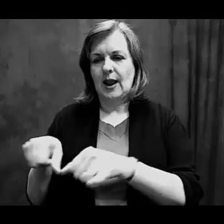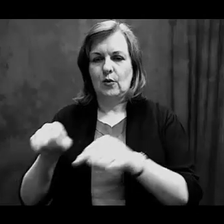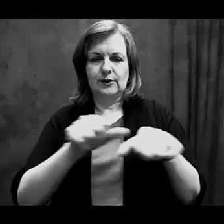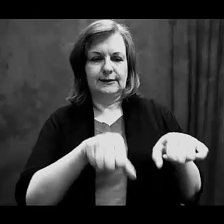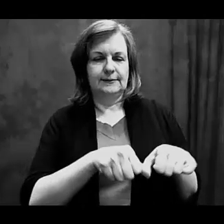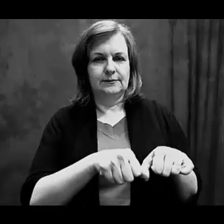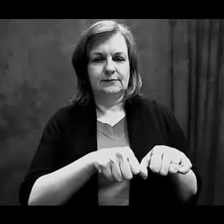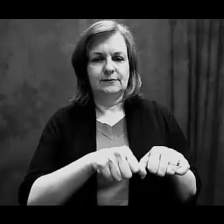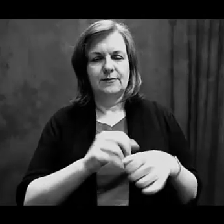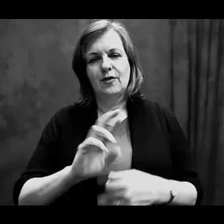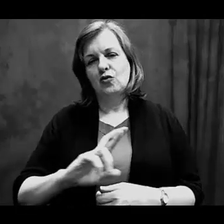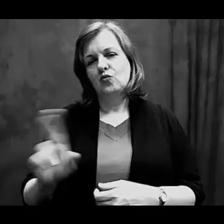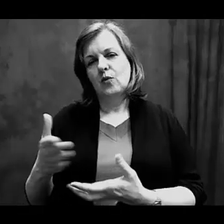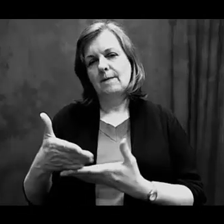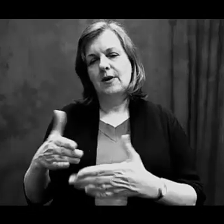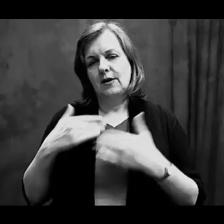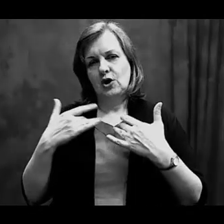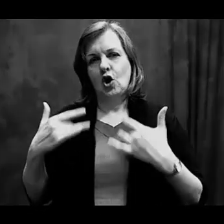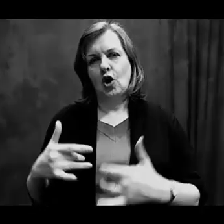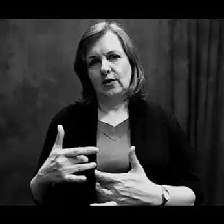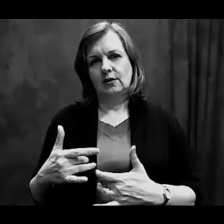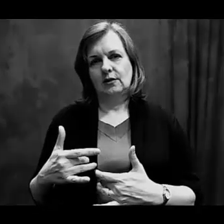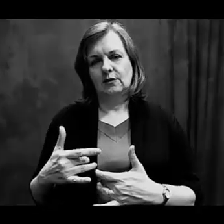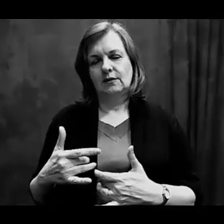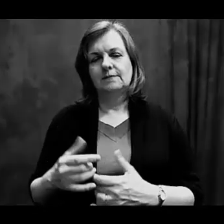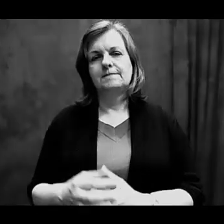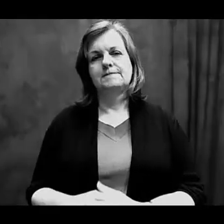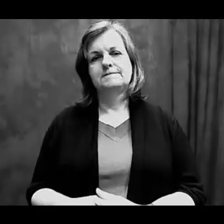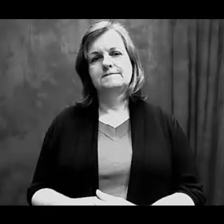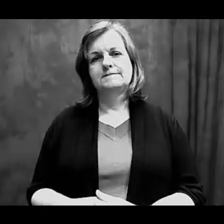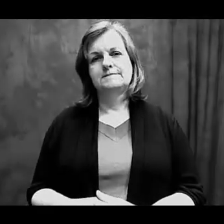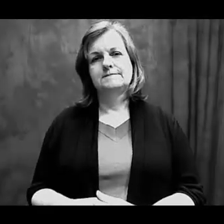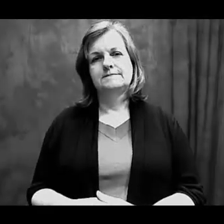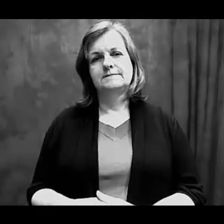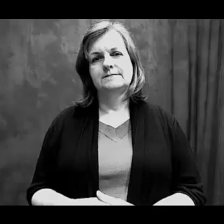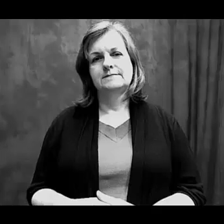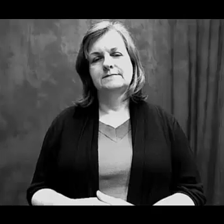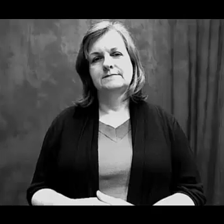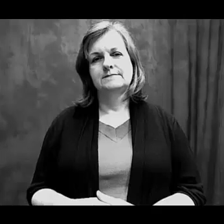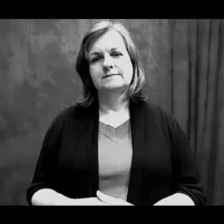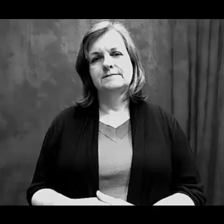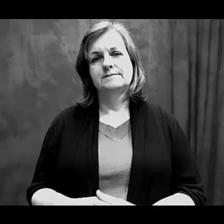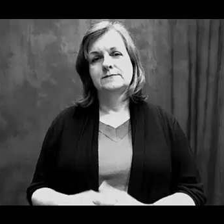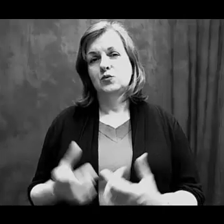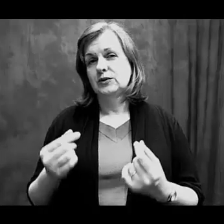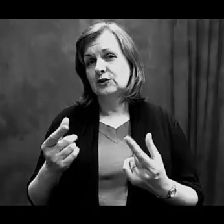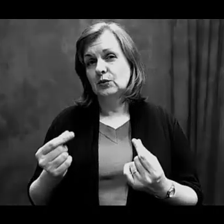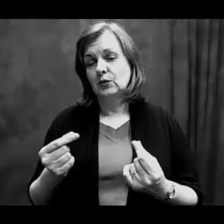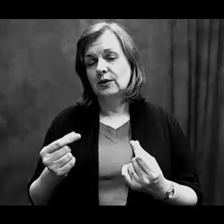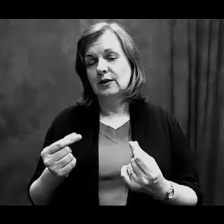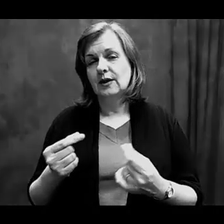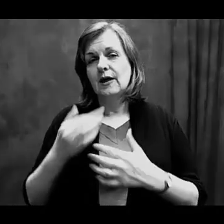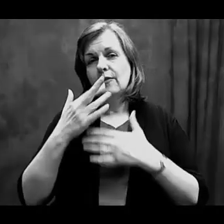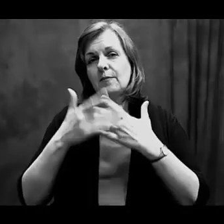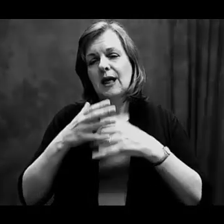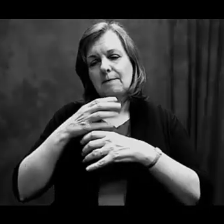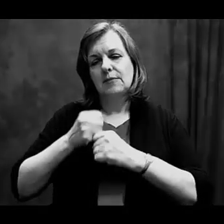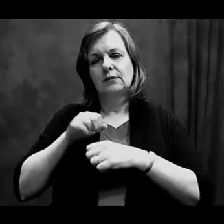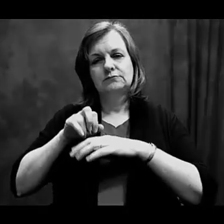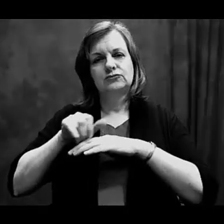and it's gonna pump it actually to two regions the right side of your heart